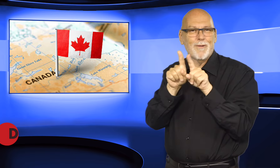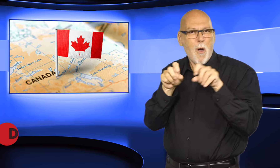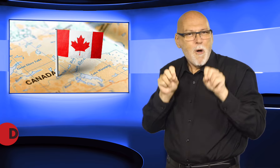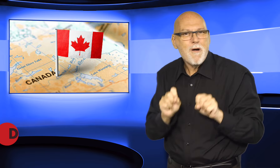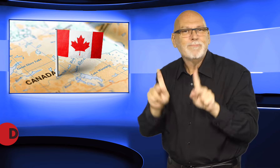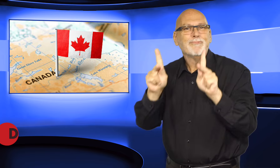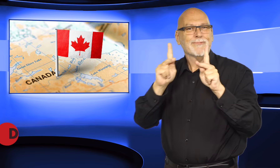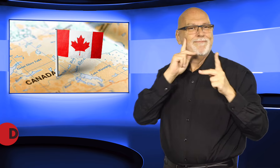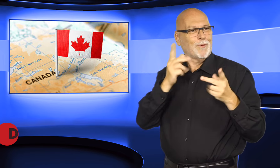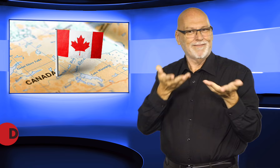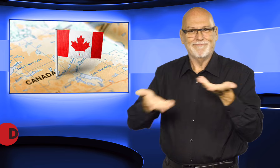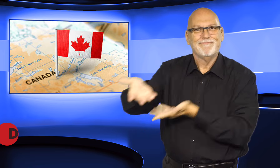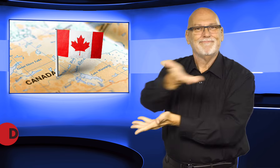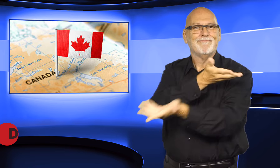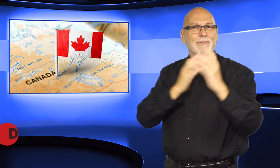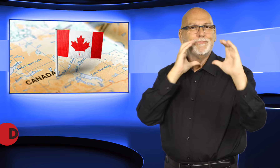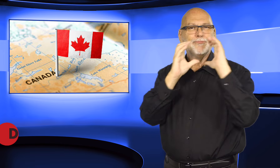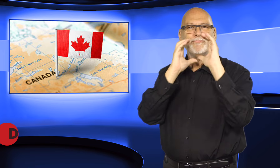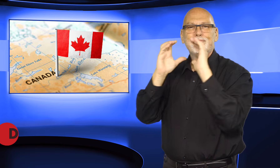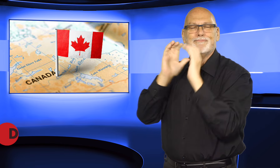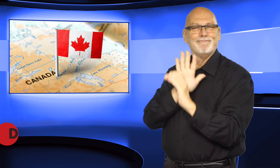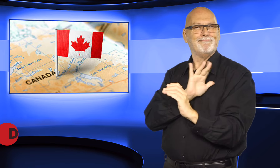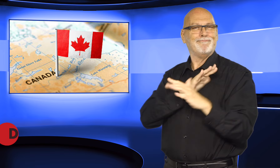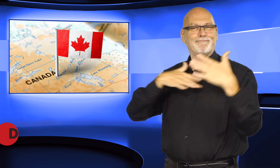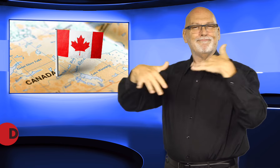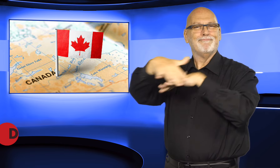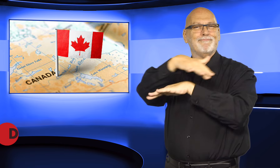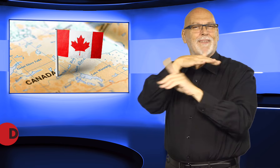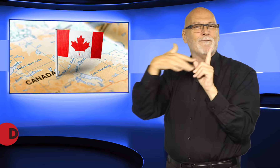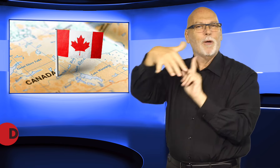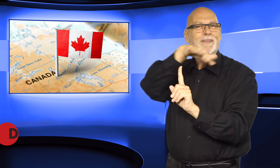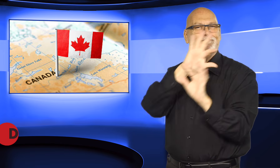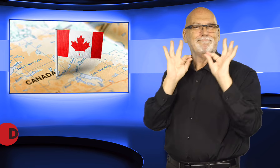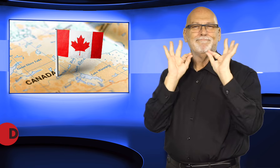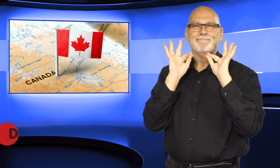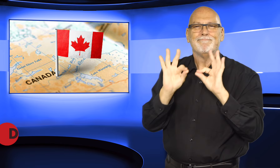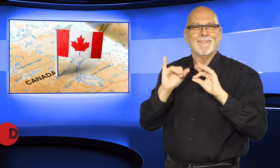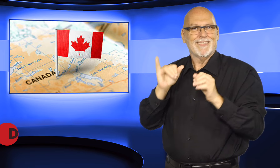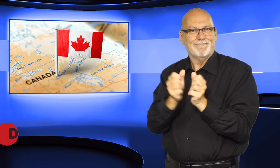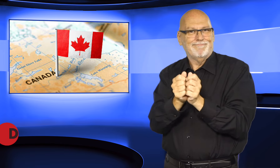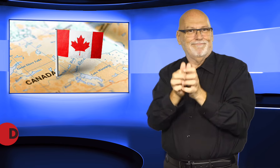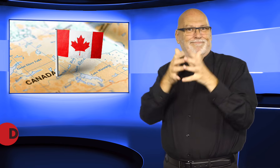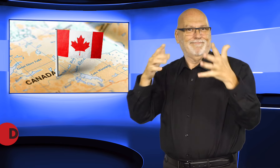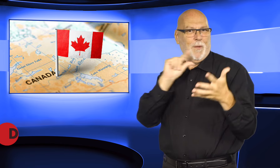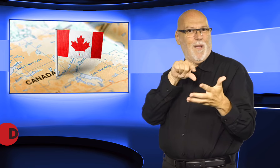in a communication-rich environment that enhances